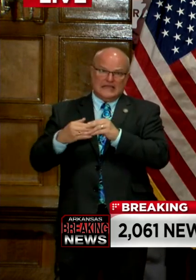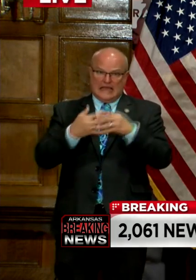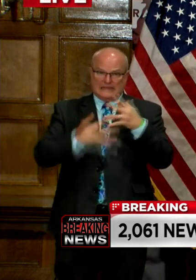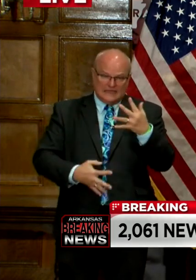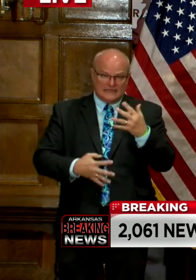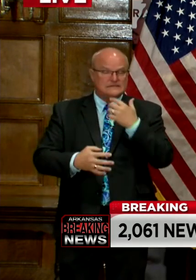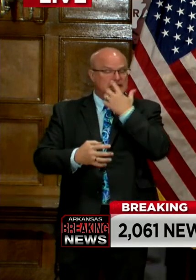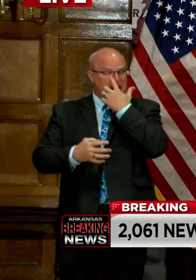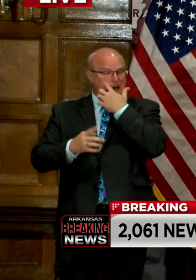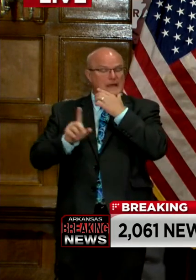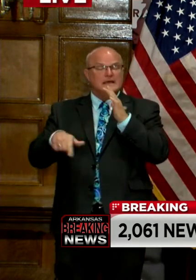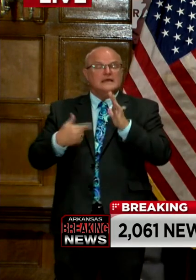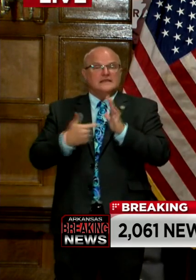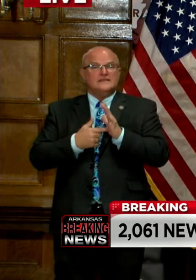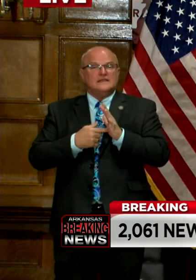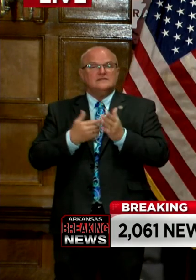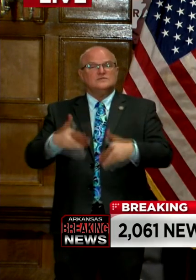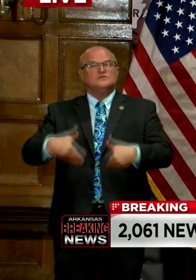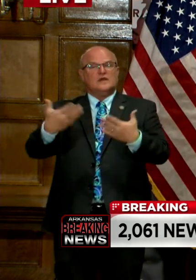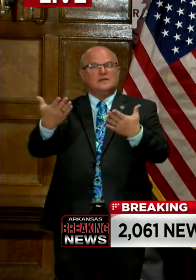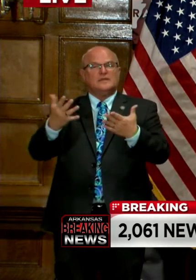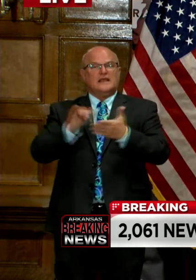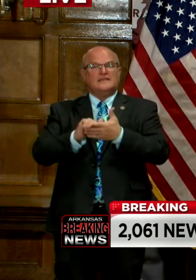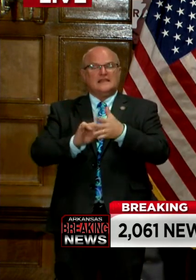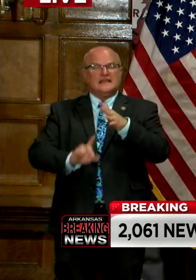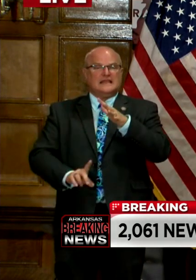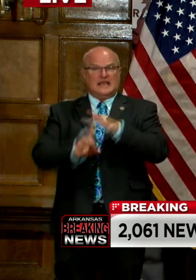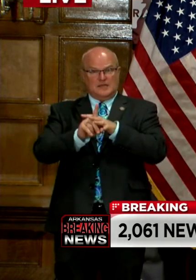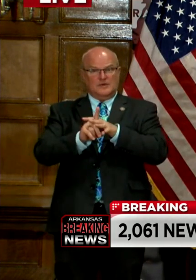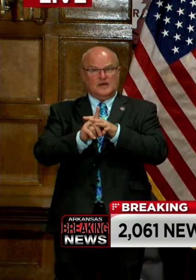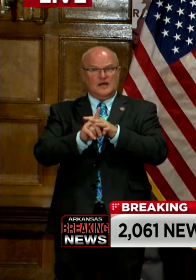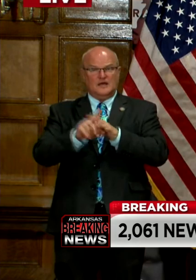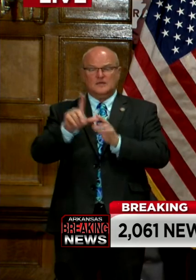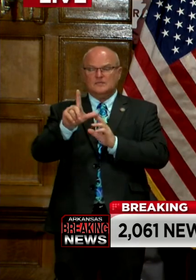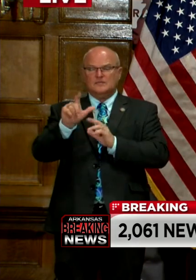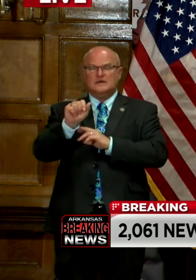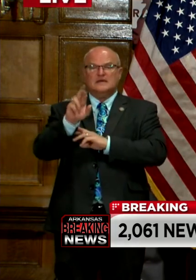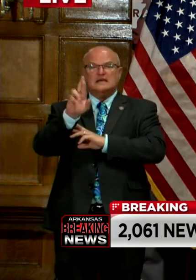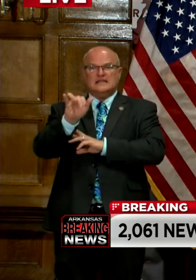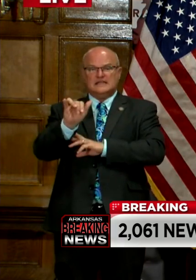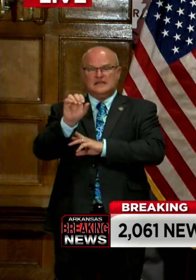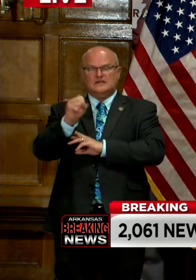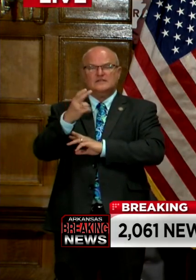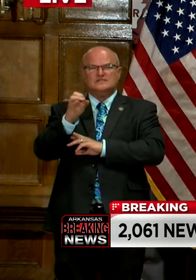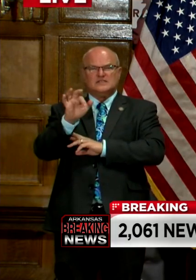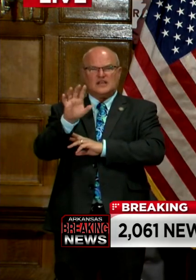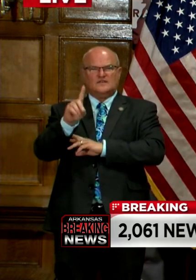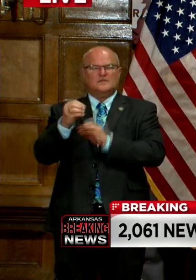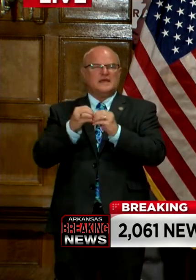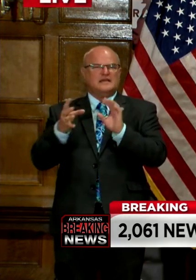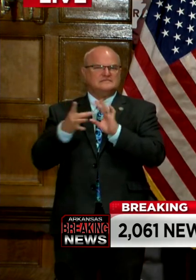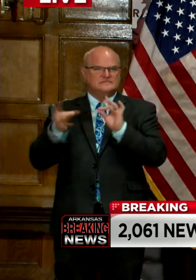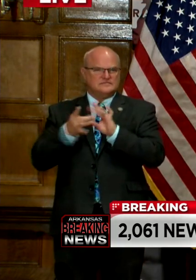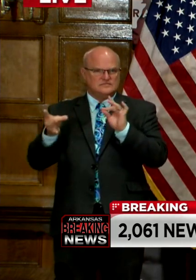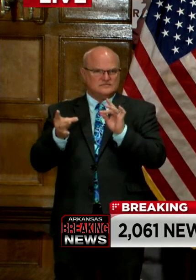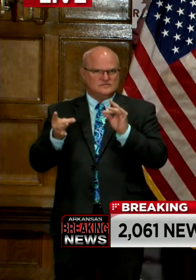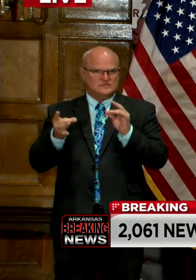WHENEVER WE'RE TRYING TO MINIMIZE UNDISCIPLINED GATHERINGS OF PEOPLE NOT IN